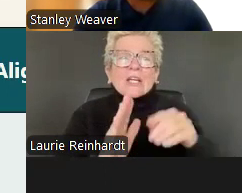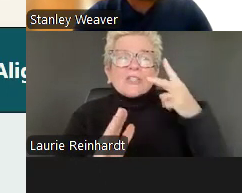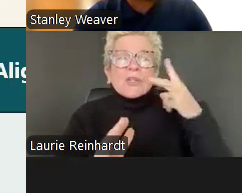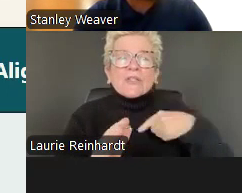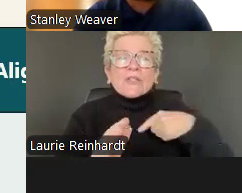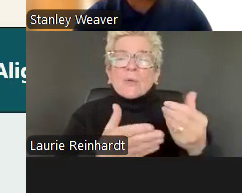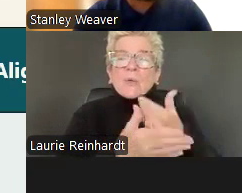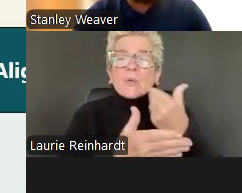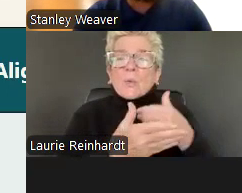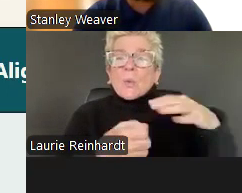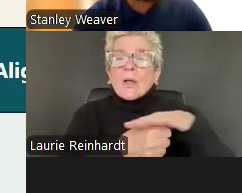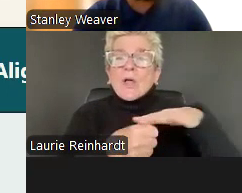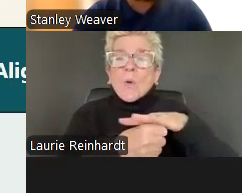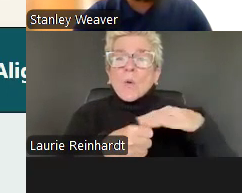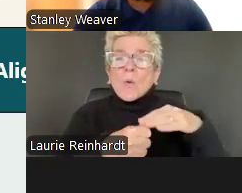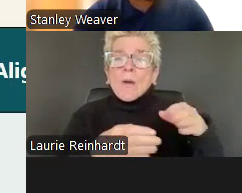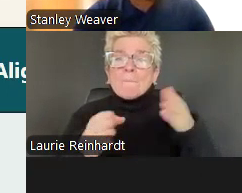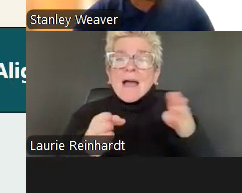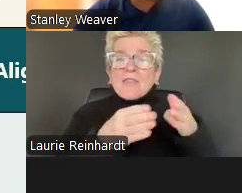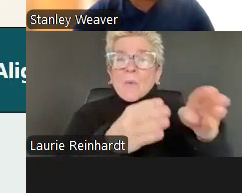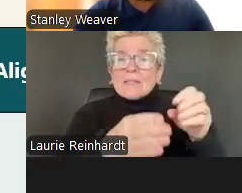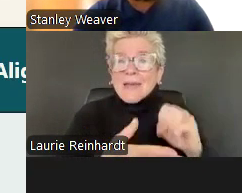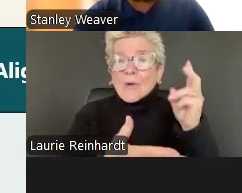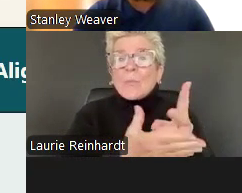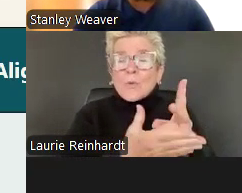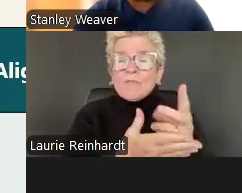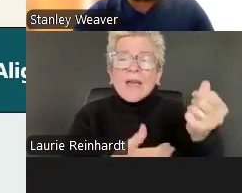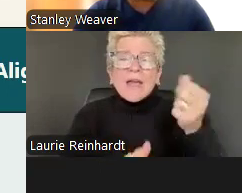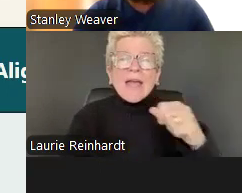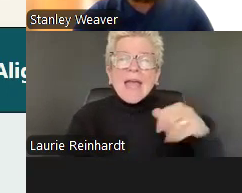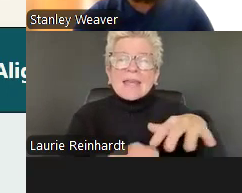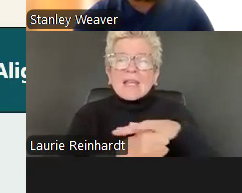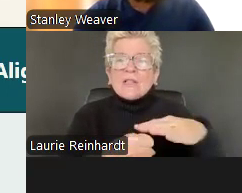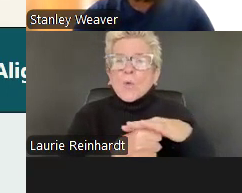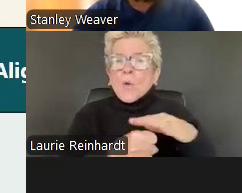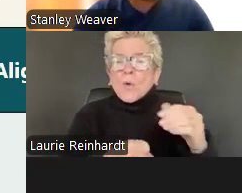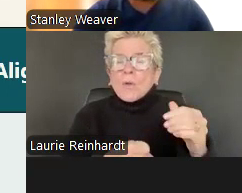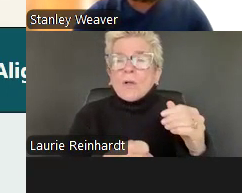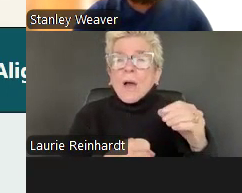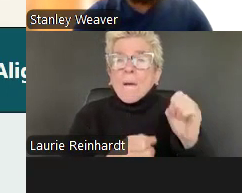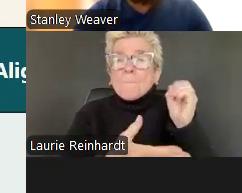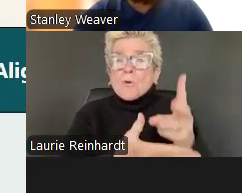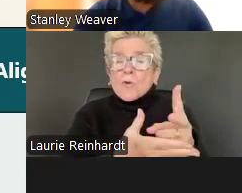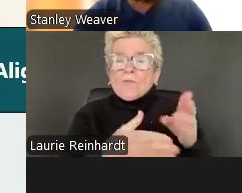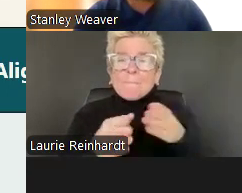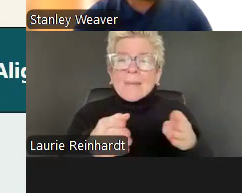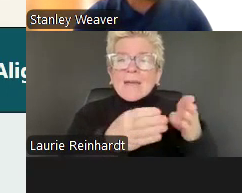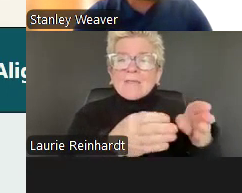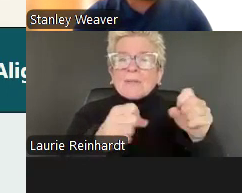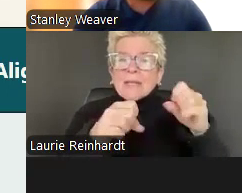approved across the state any local approved pathway can be adopted by another another